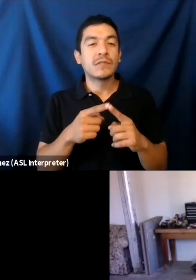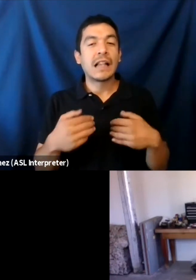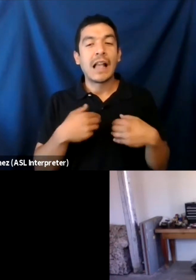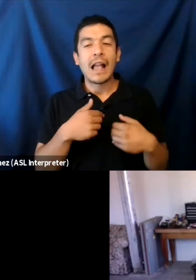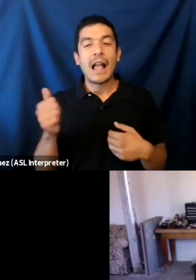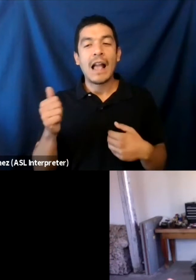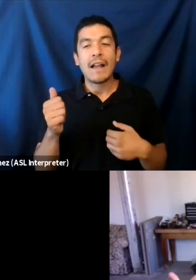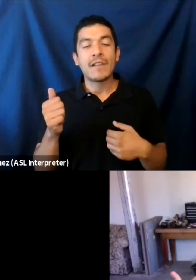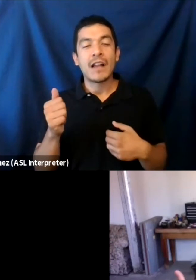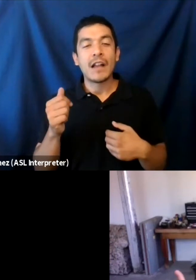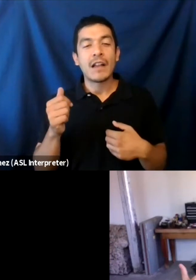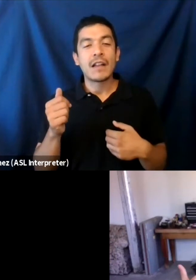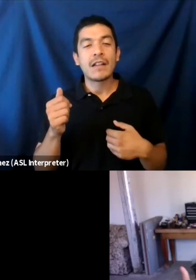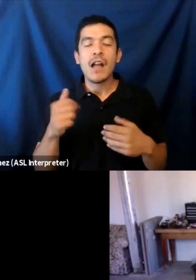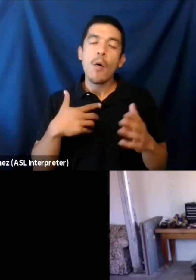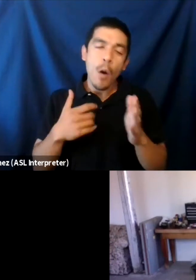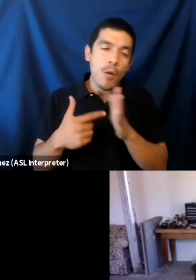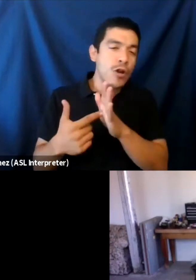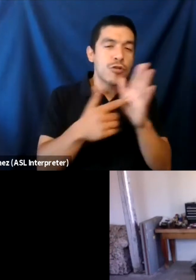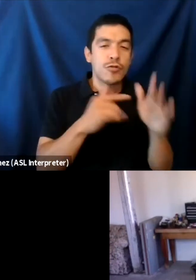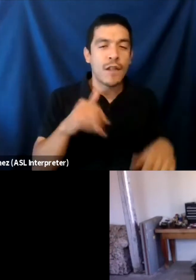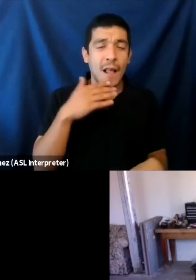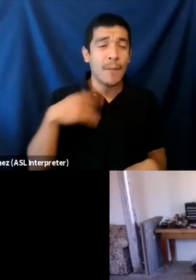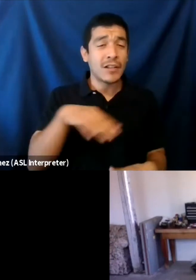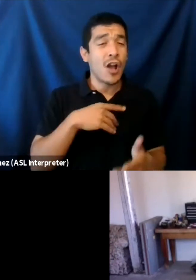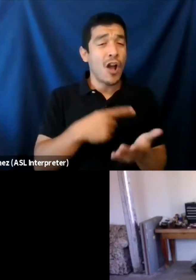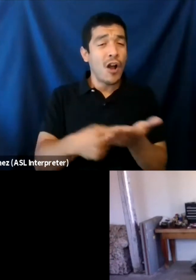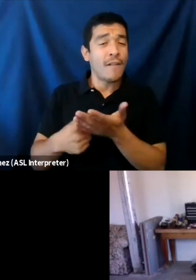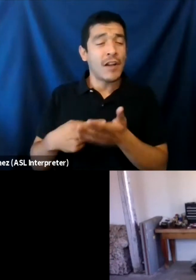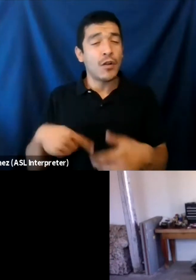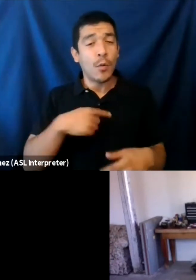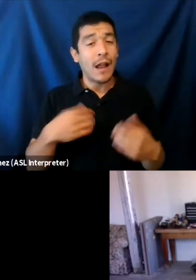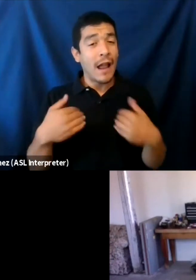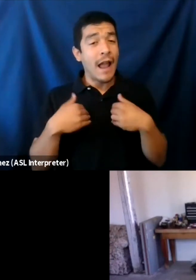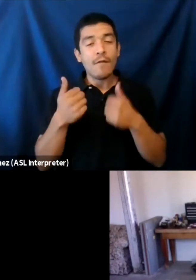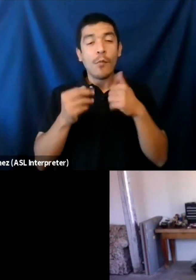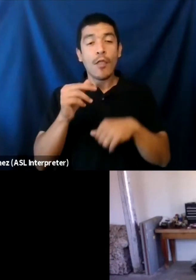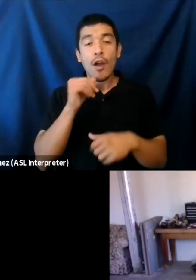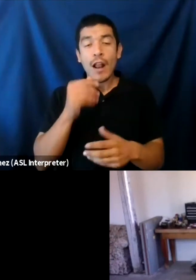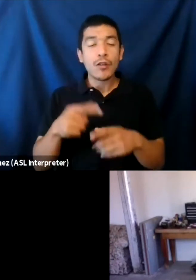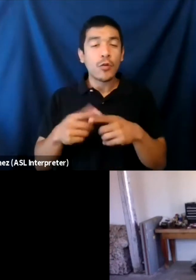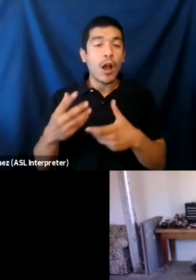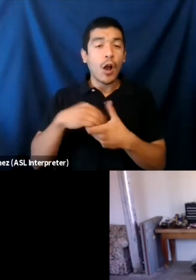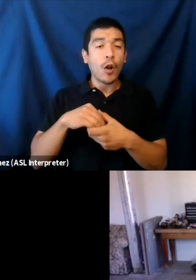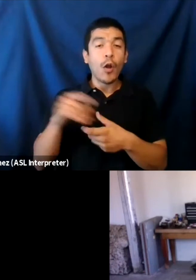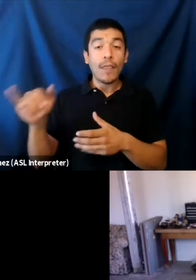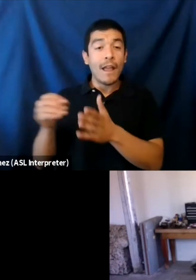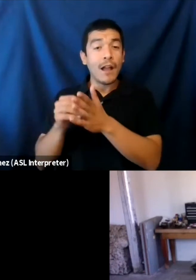'cause there are conversations that we had around whether or not to include the film, that student's section or,